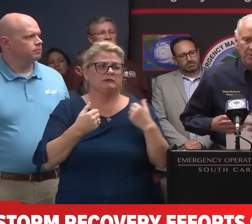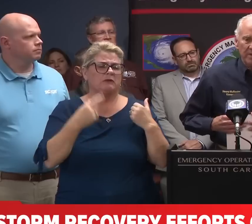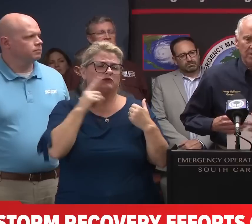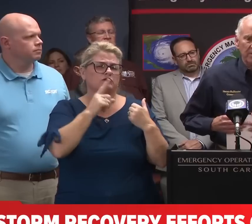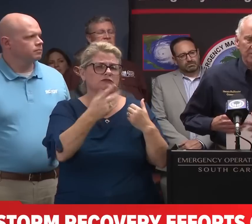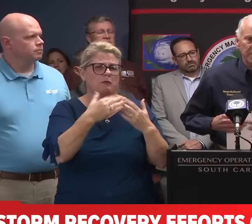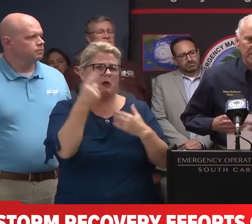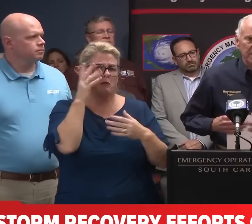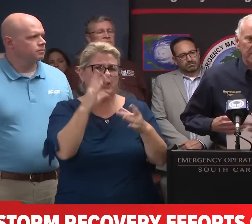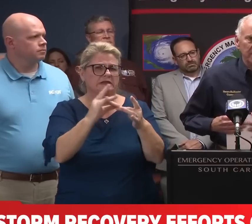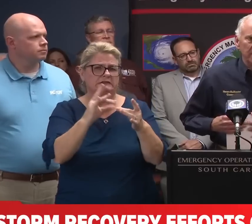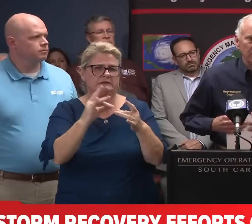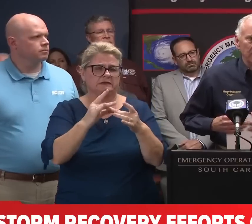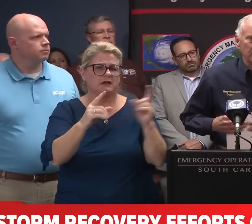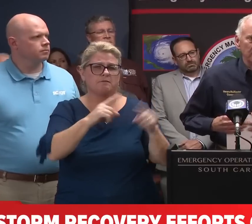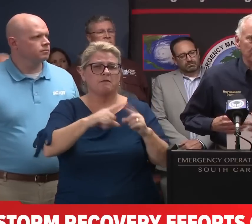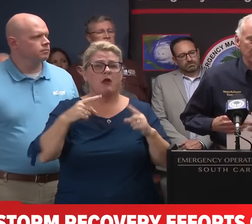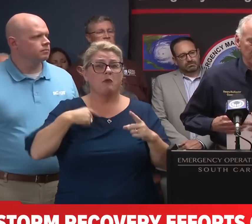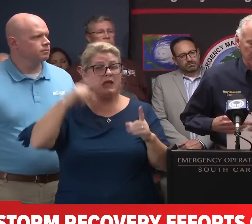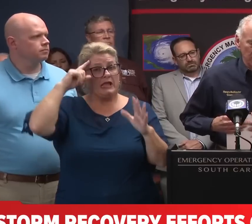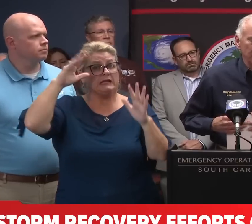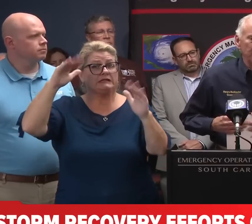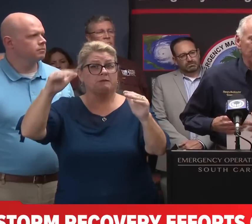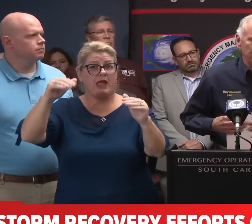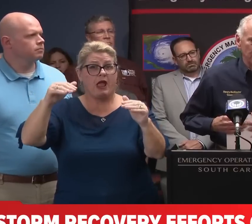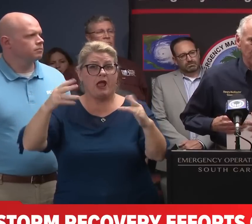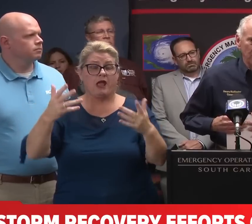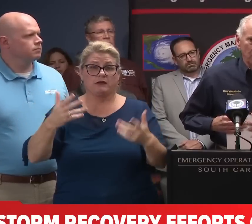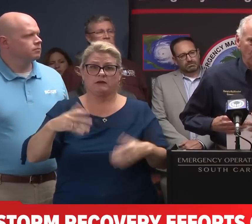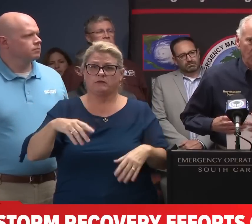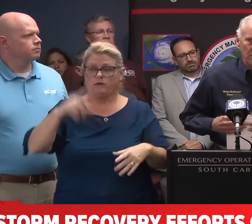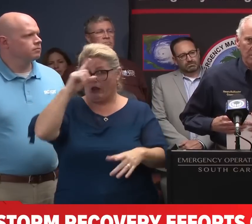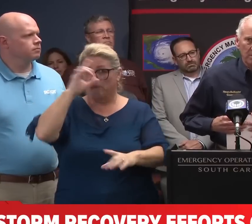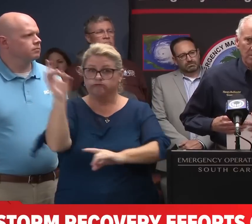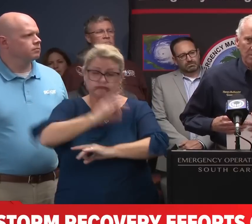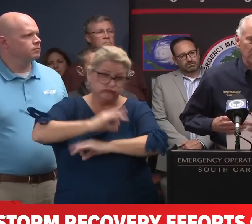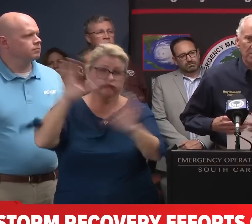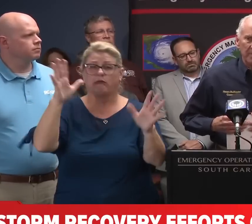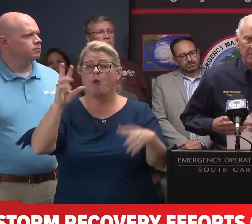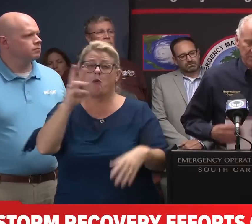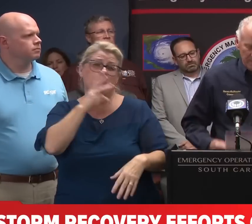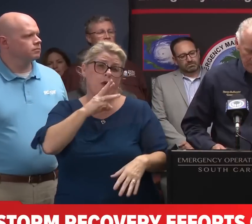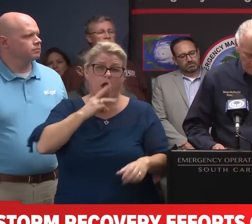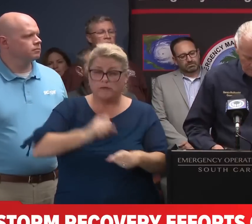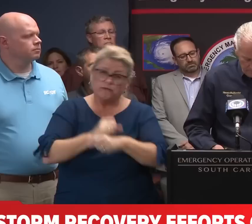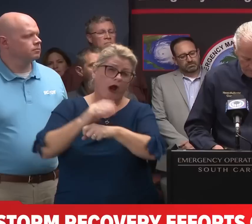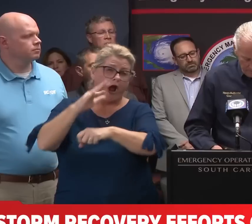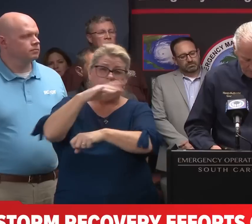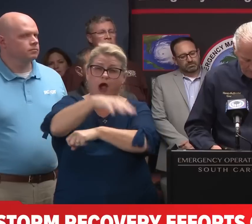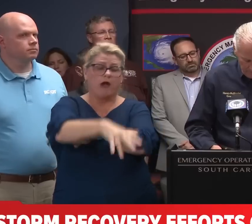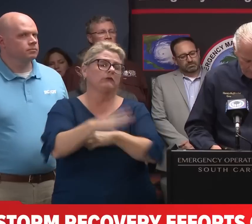but we don't expect any downriver, um, unusual water uh going up outside of the, the floodplain.